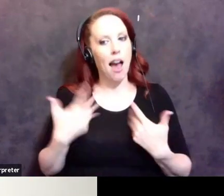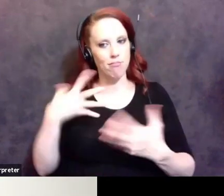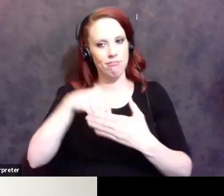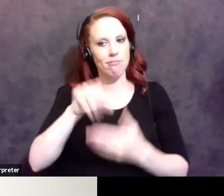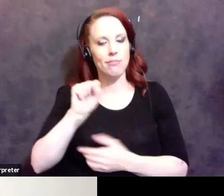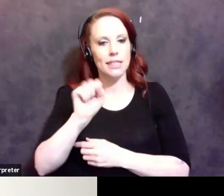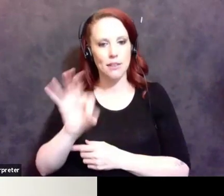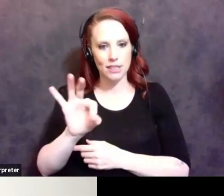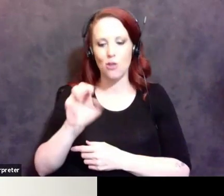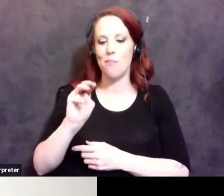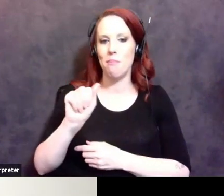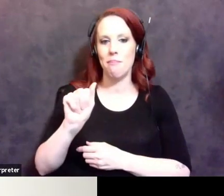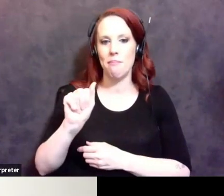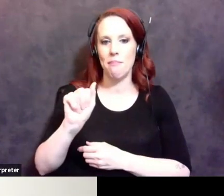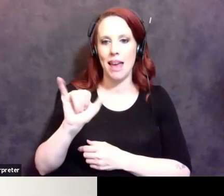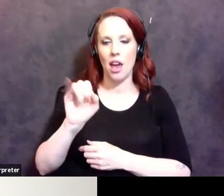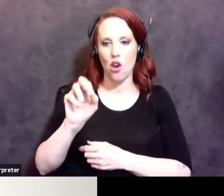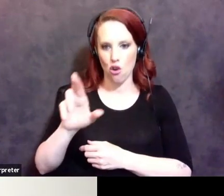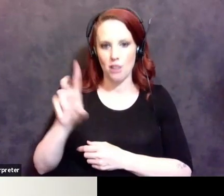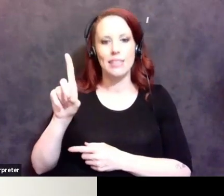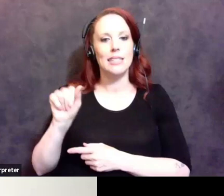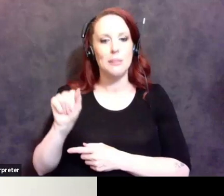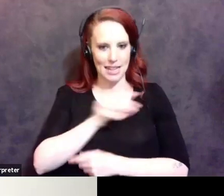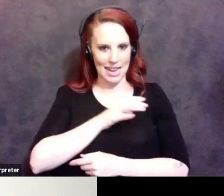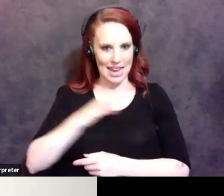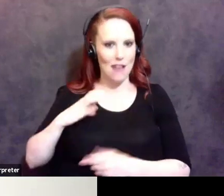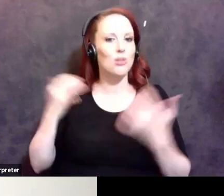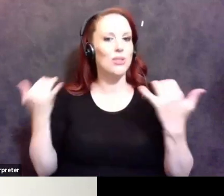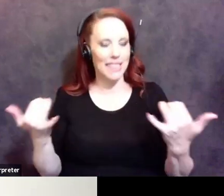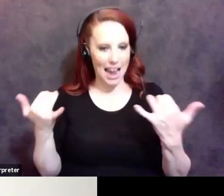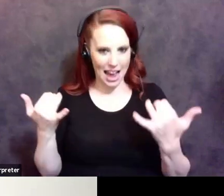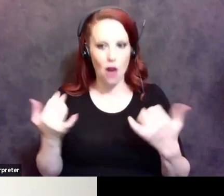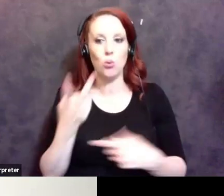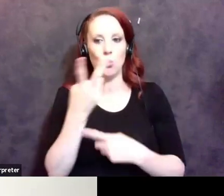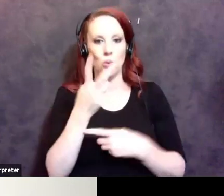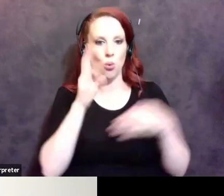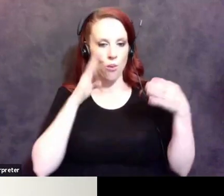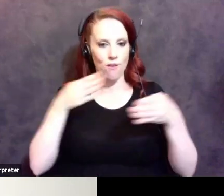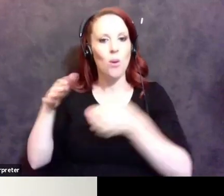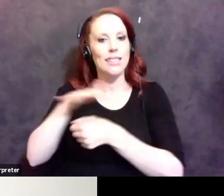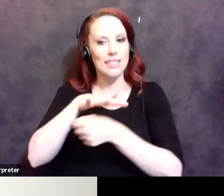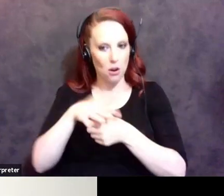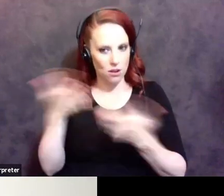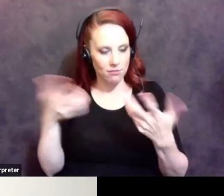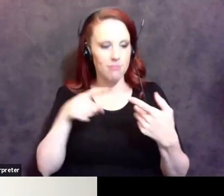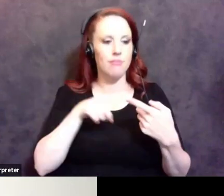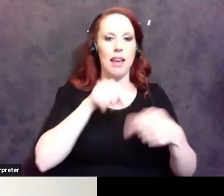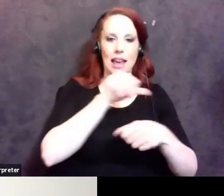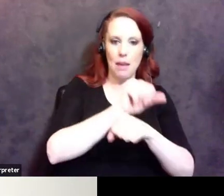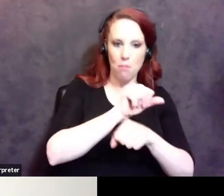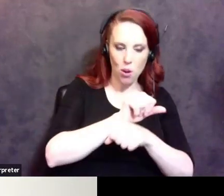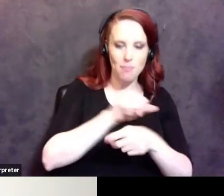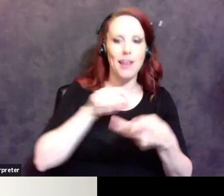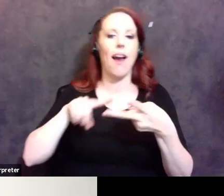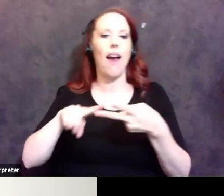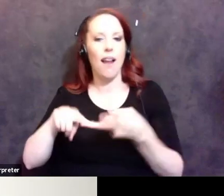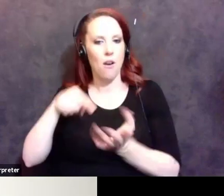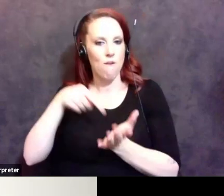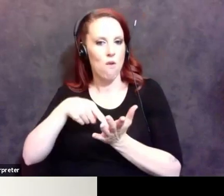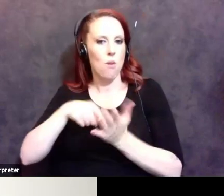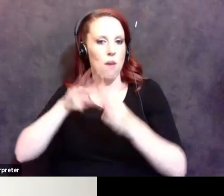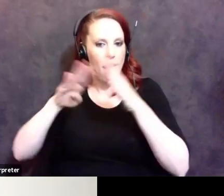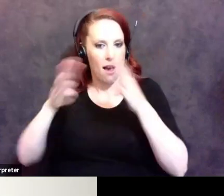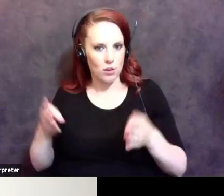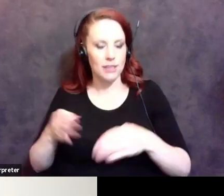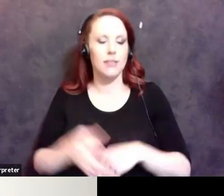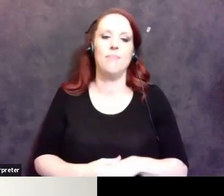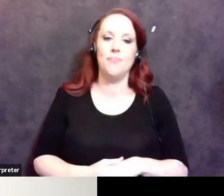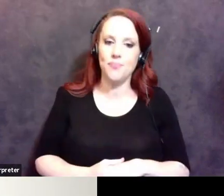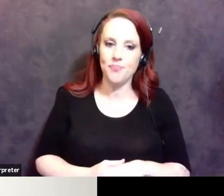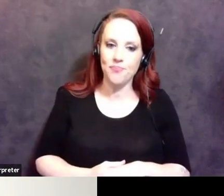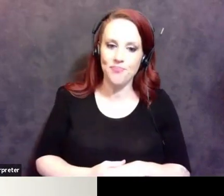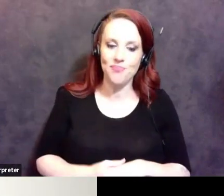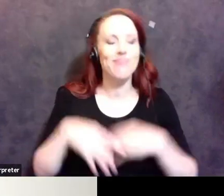disability council now and our two main focus areas are on employment and affordable housing. So, yeah. I feel like